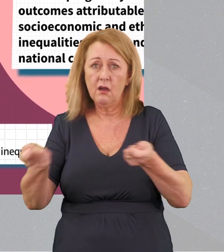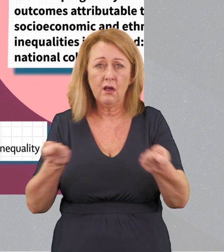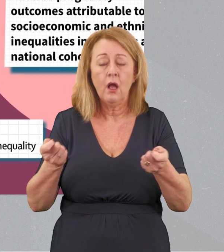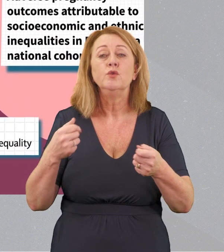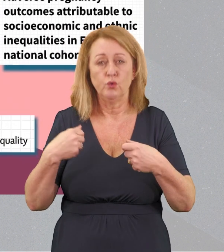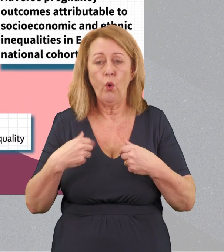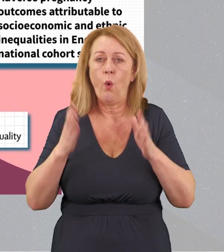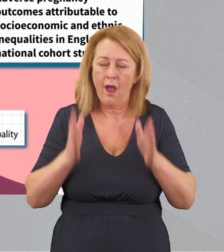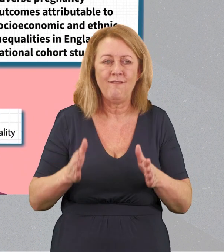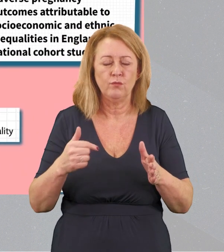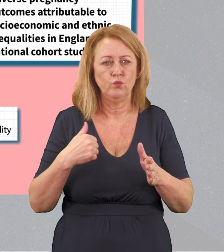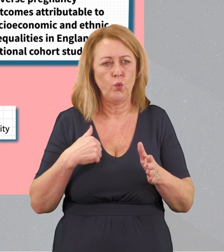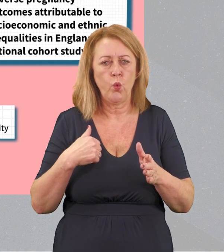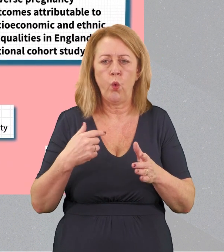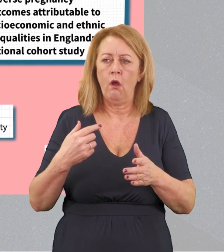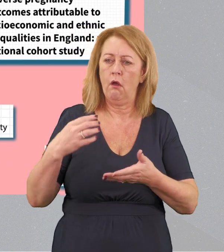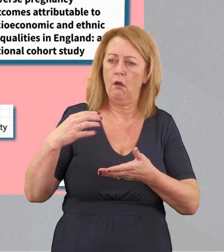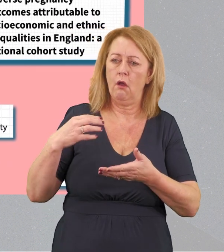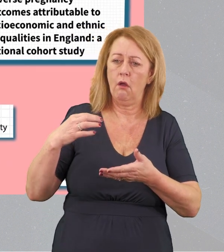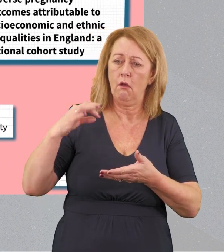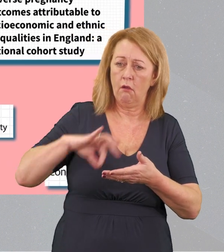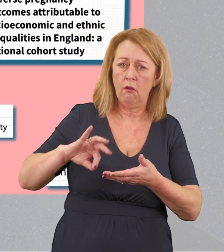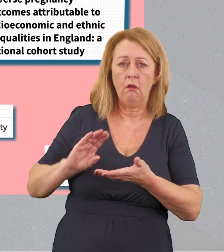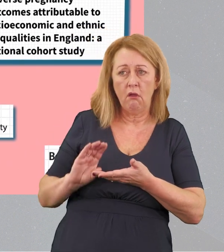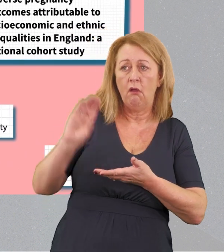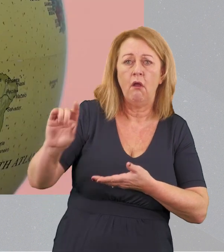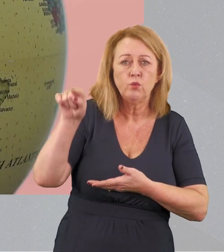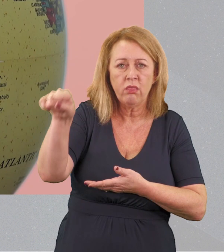and we need to make sure that we don't privilege only the rich and the powerful.